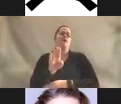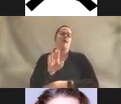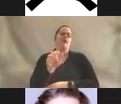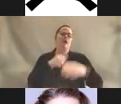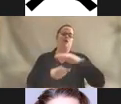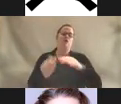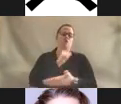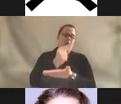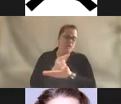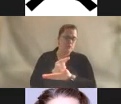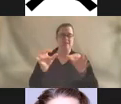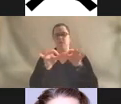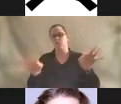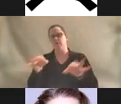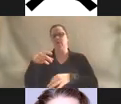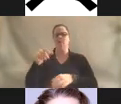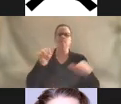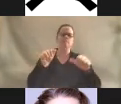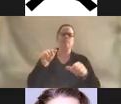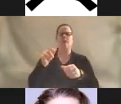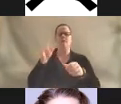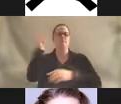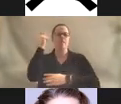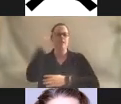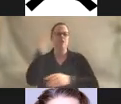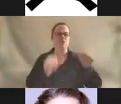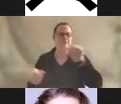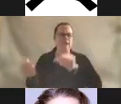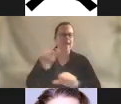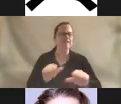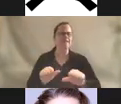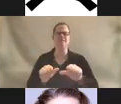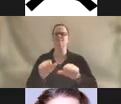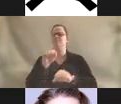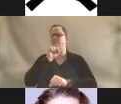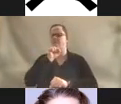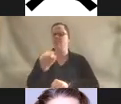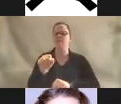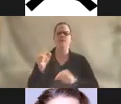I just have a love of all things politics